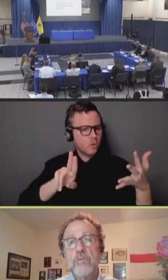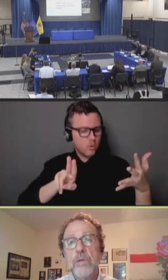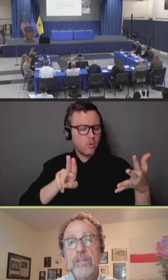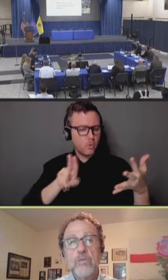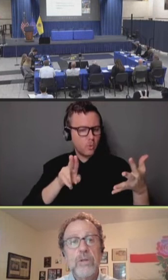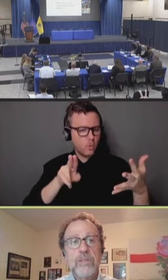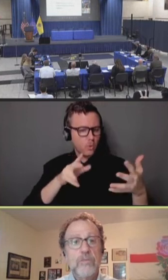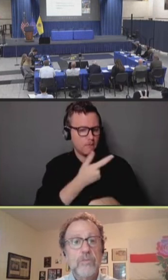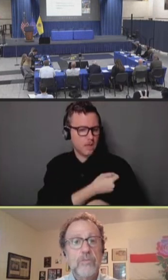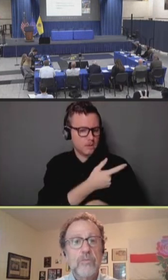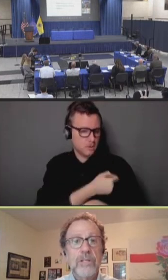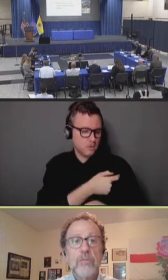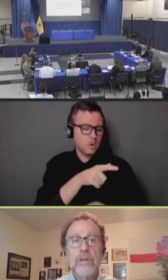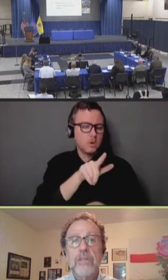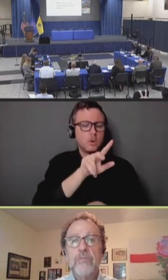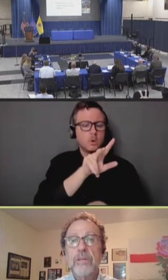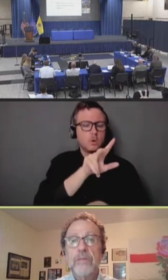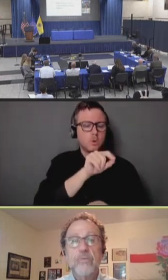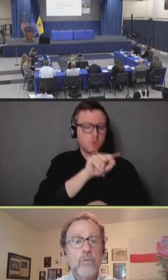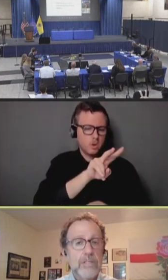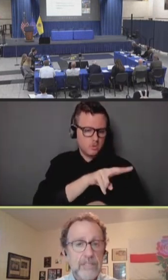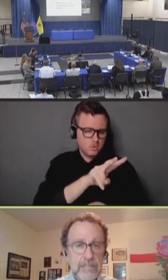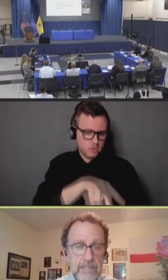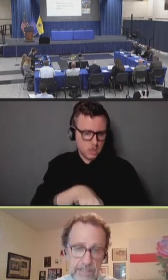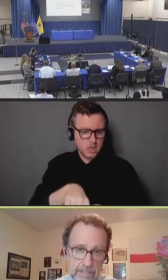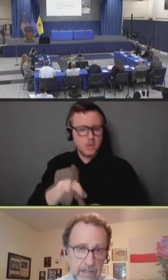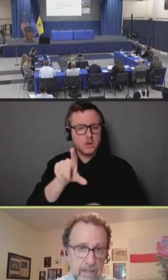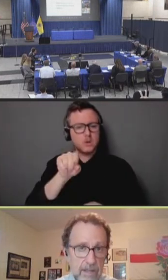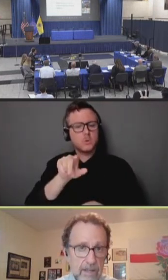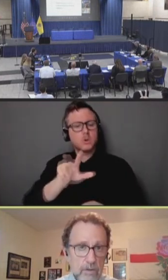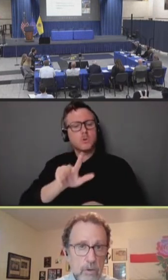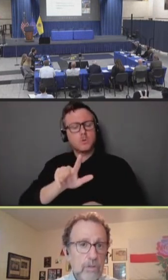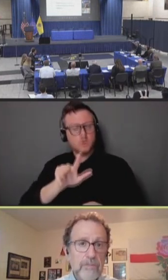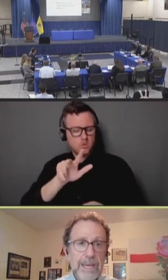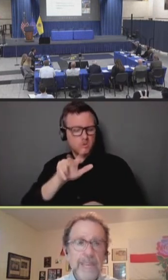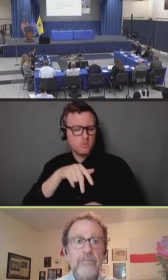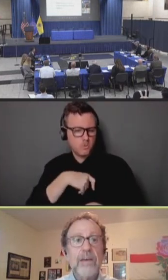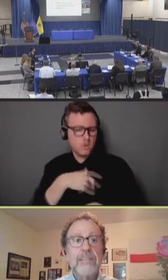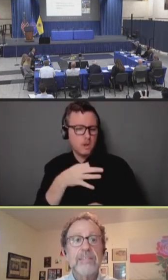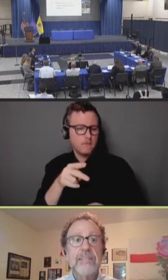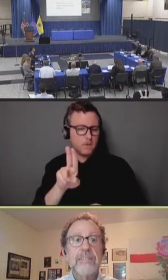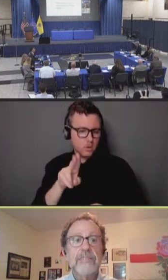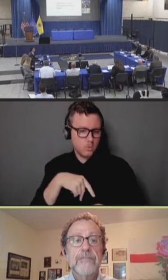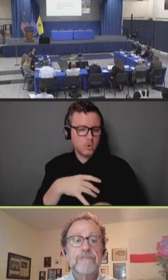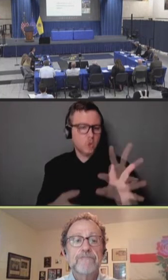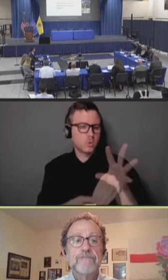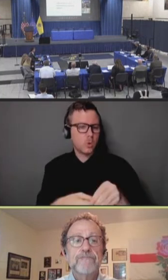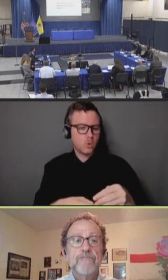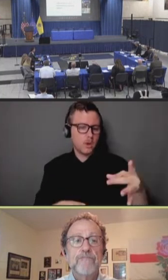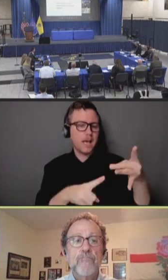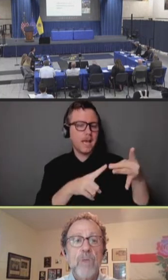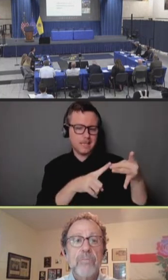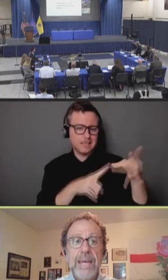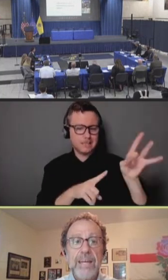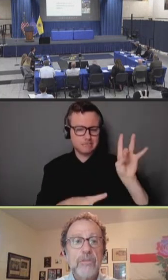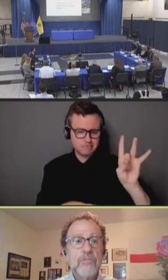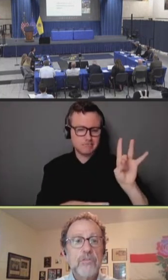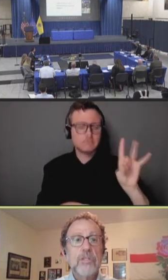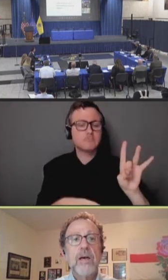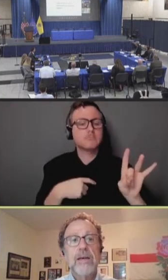the 2022-2023 influenza season, a total of eight vaccines. On the 8th of July,